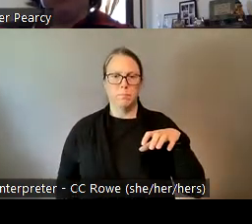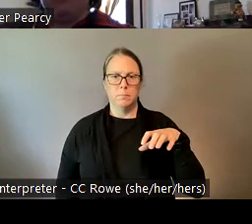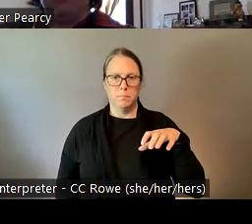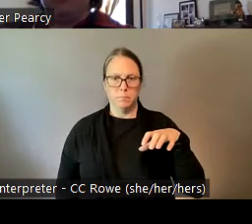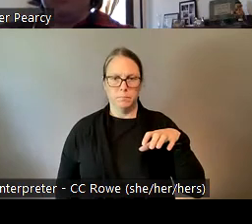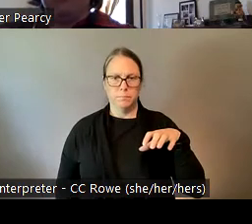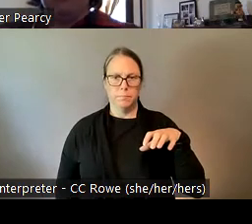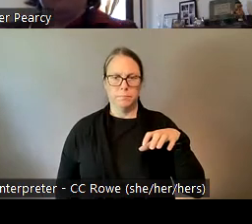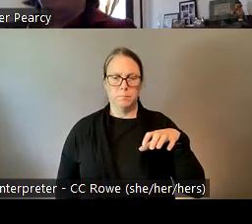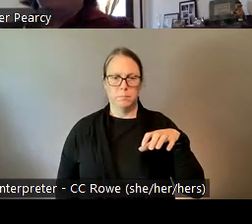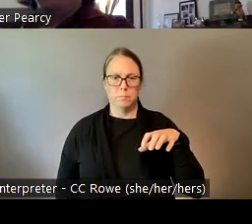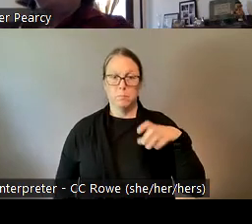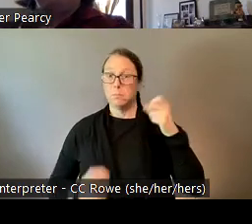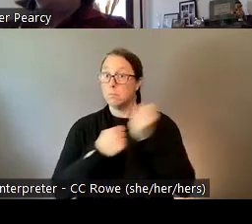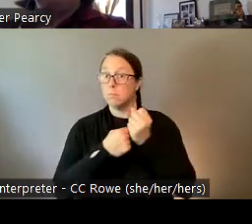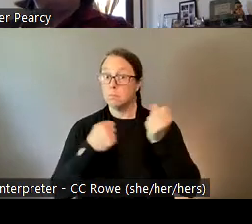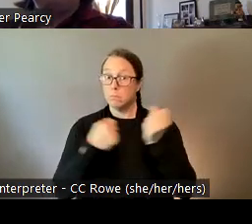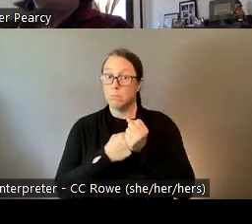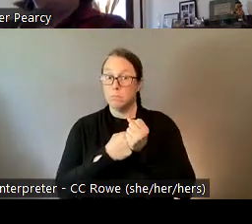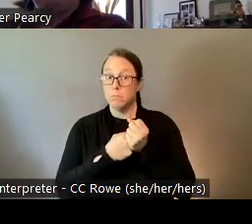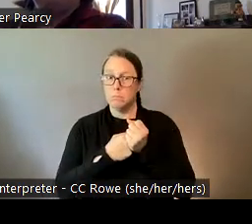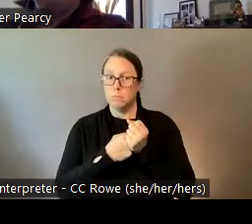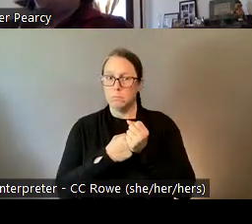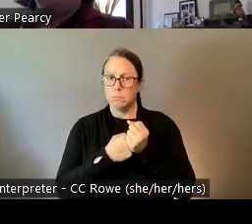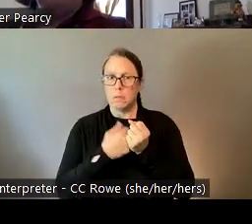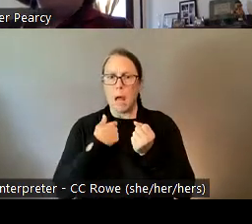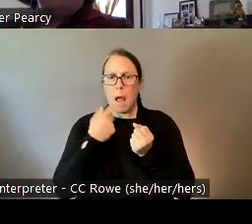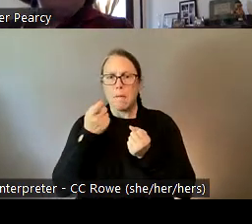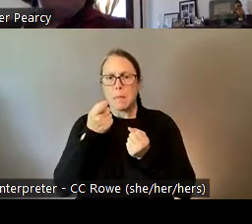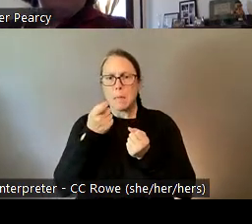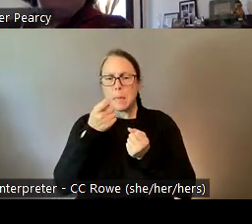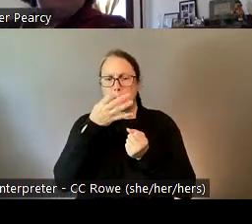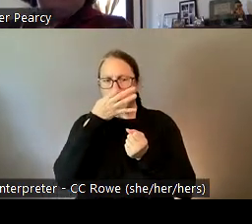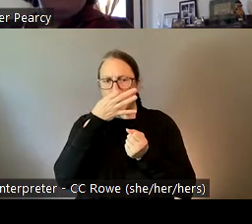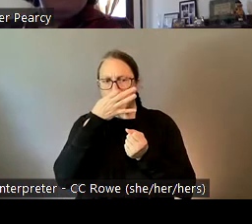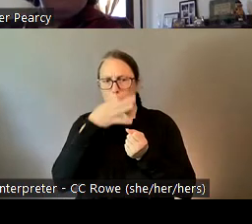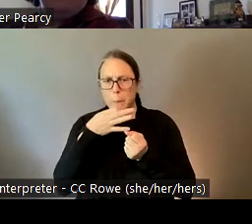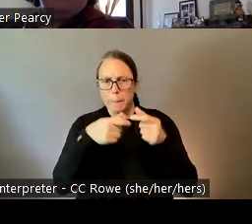Is supported by, there's these little slim beams that stand in front of it.